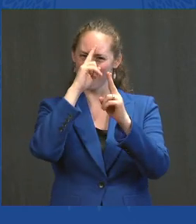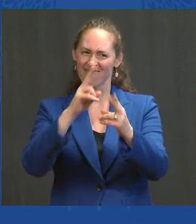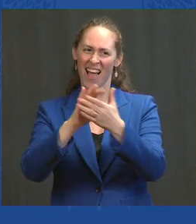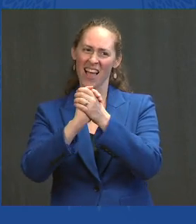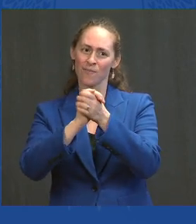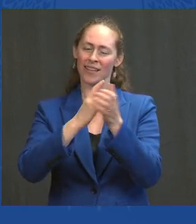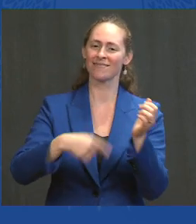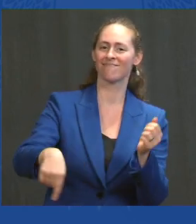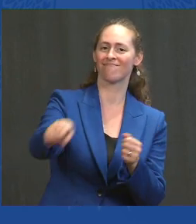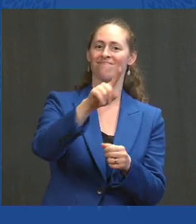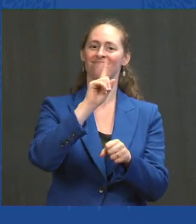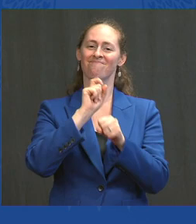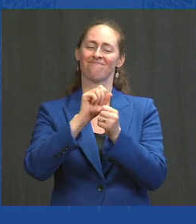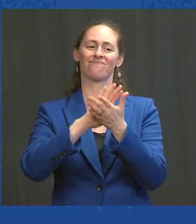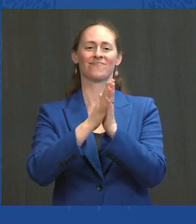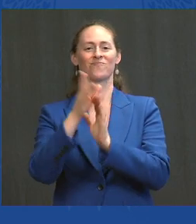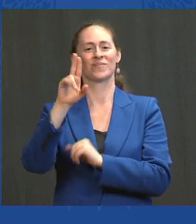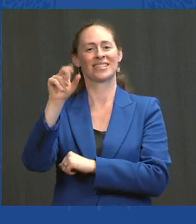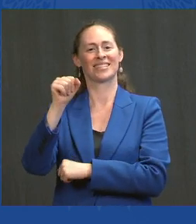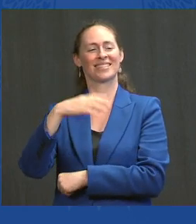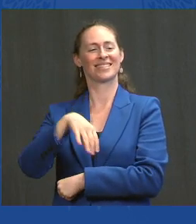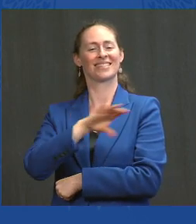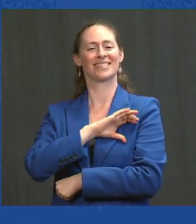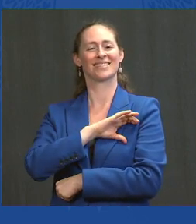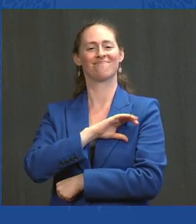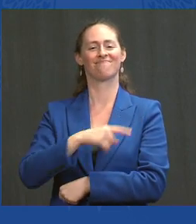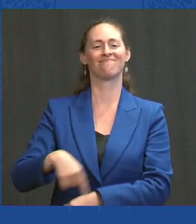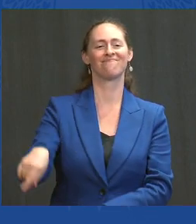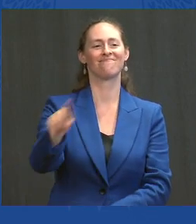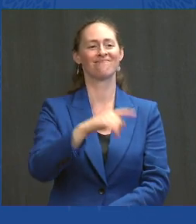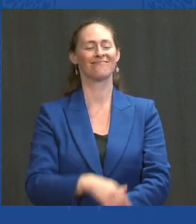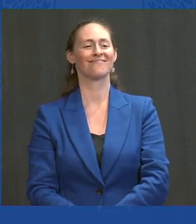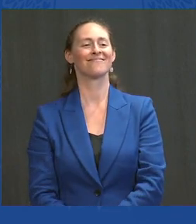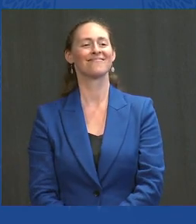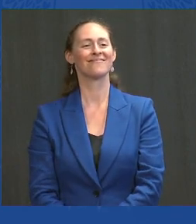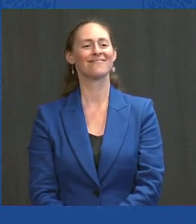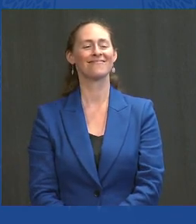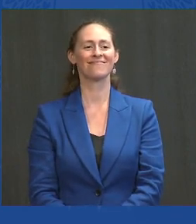is equal to being President -- it's of the same consequence: citizen --